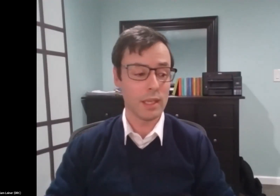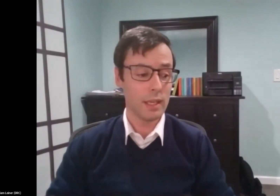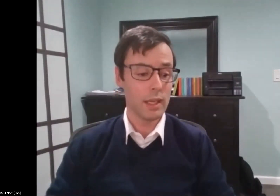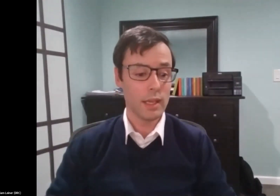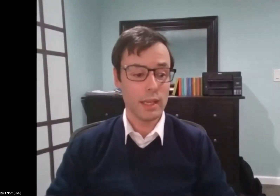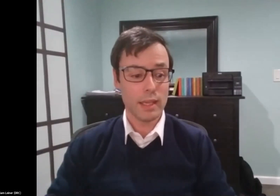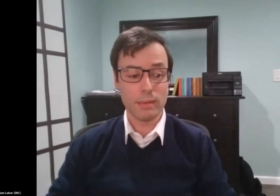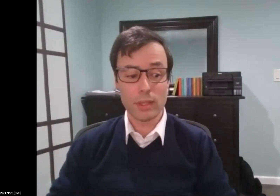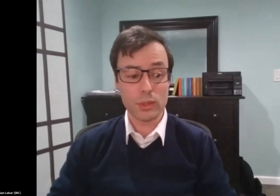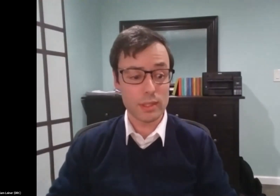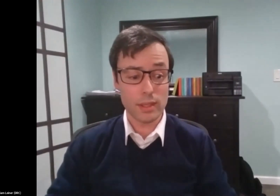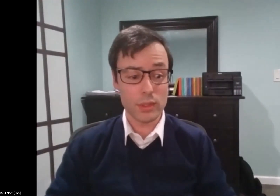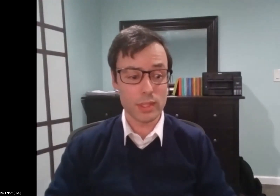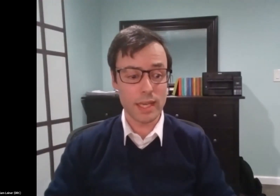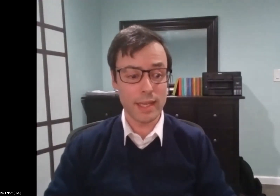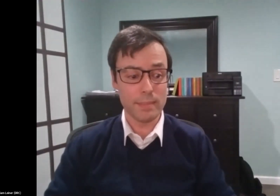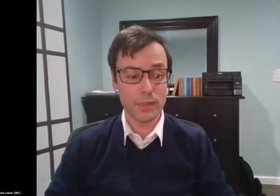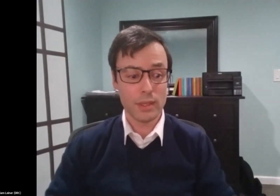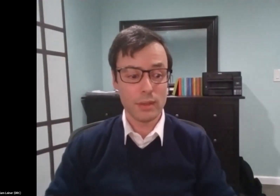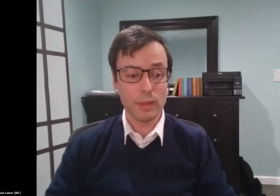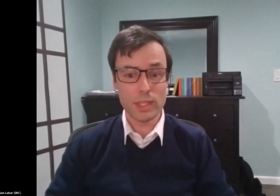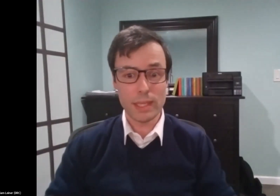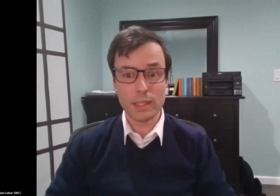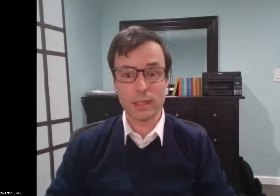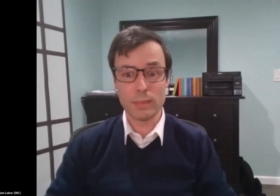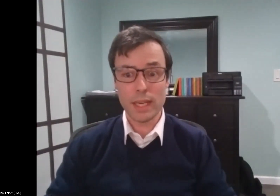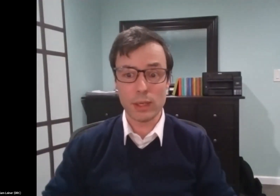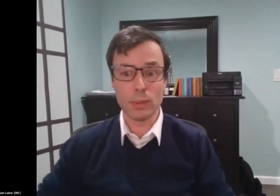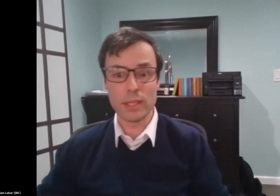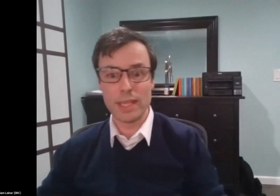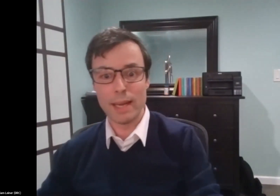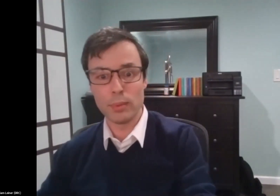follow medical guidance